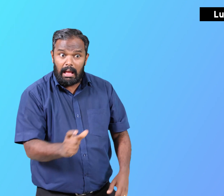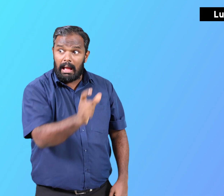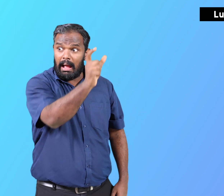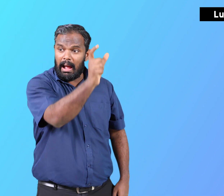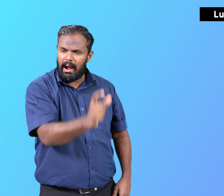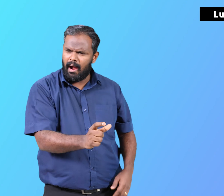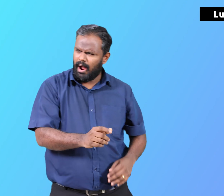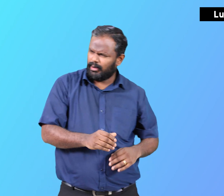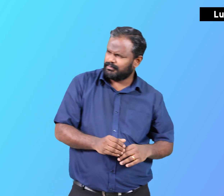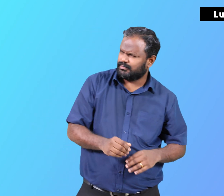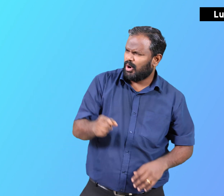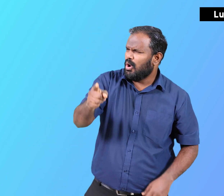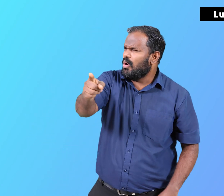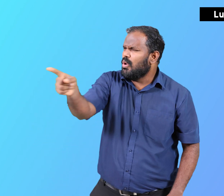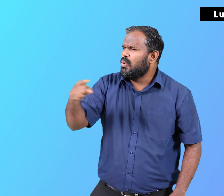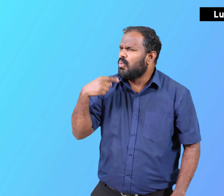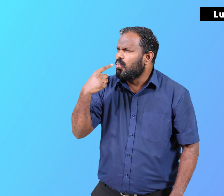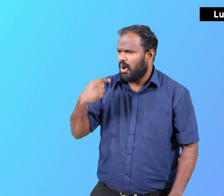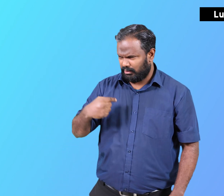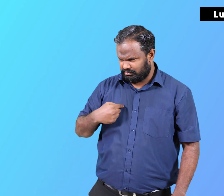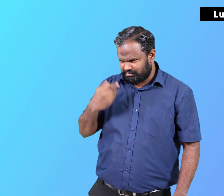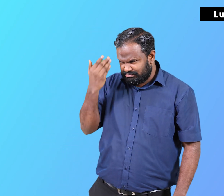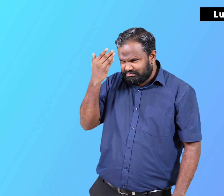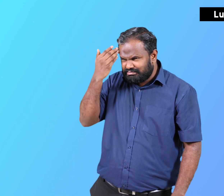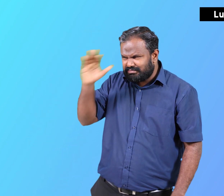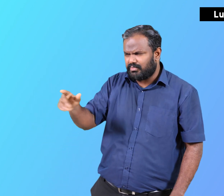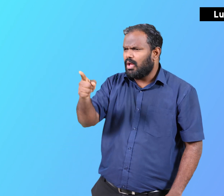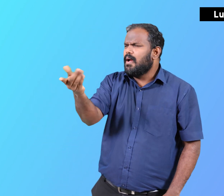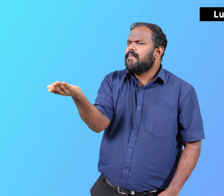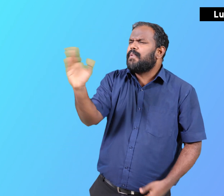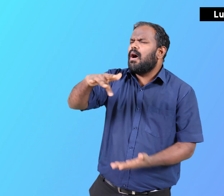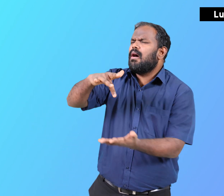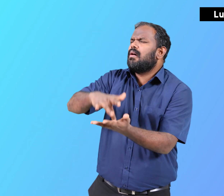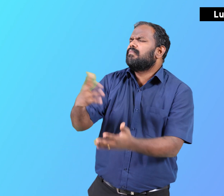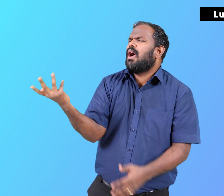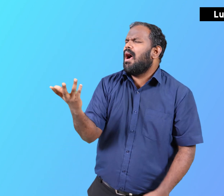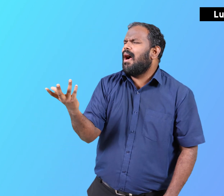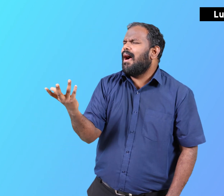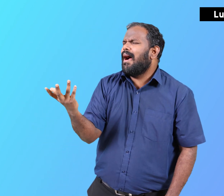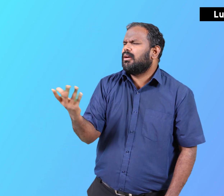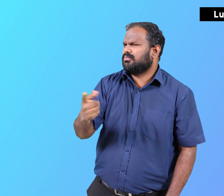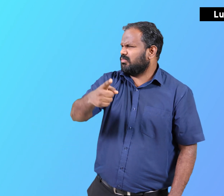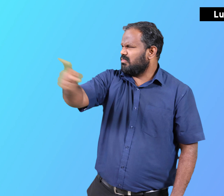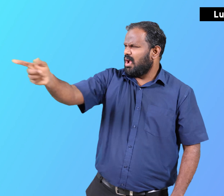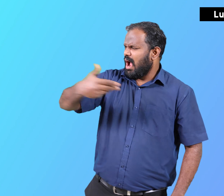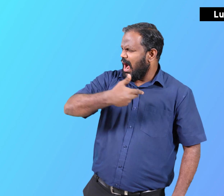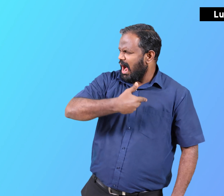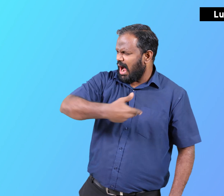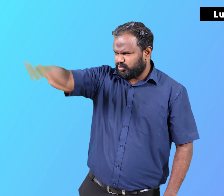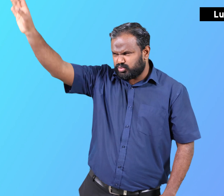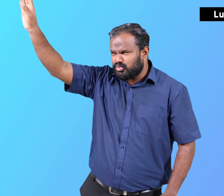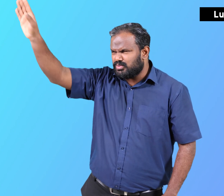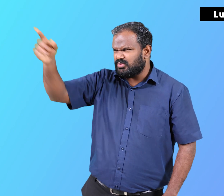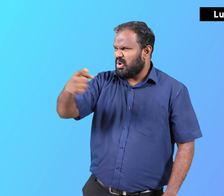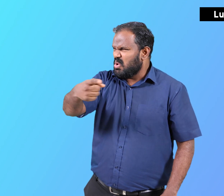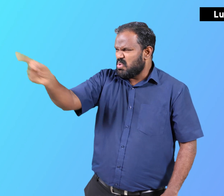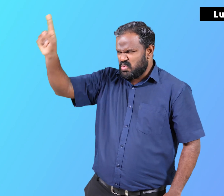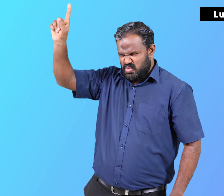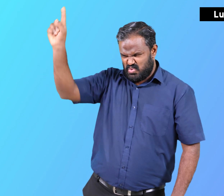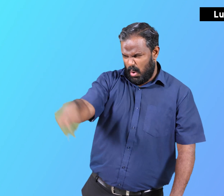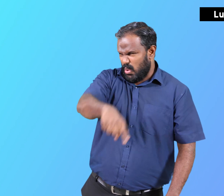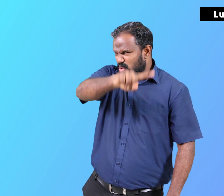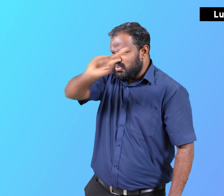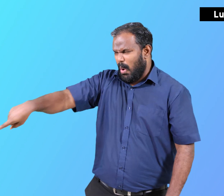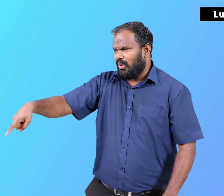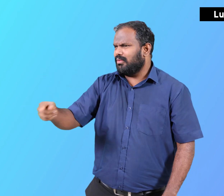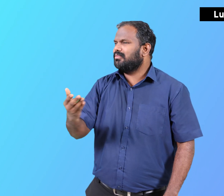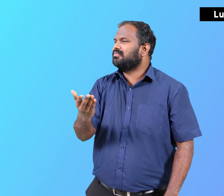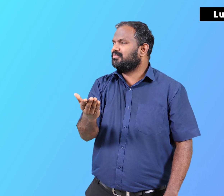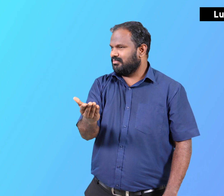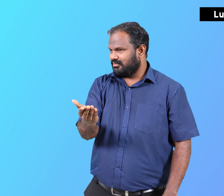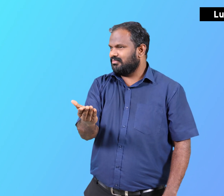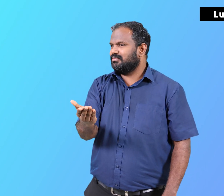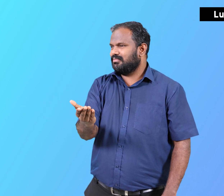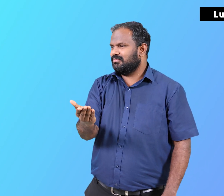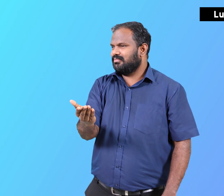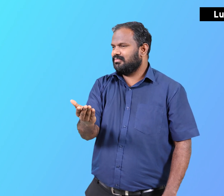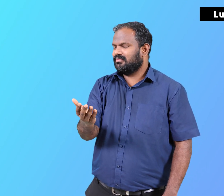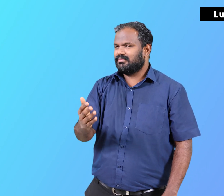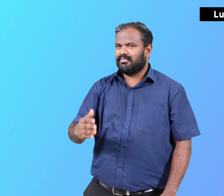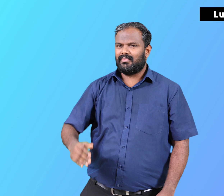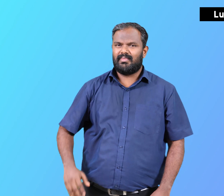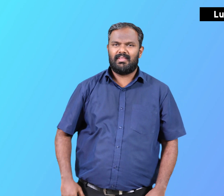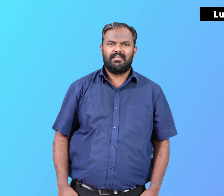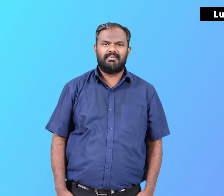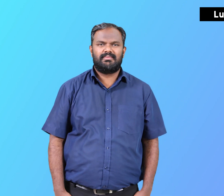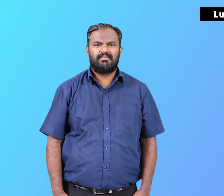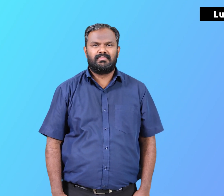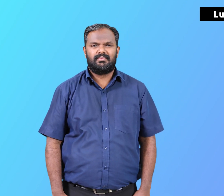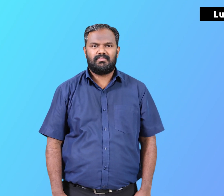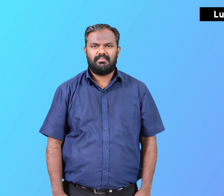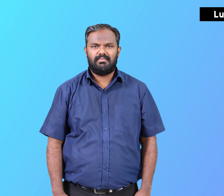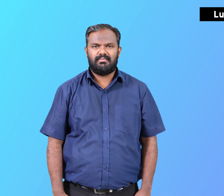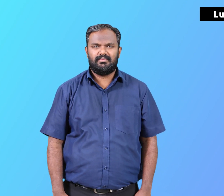Then he will say to you, ‘I don’t know you. Where did you come from? Get away from me! You are all people who do wrong!’